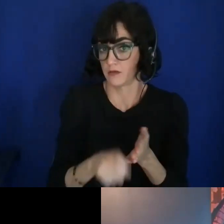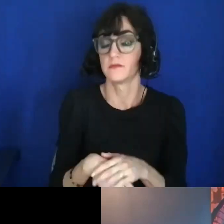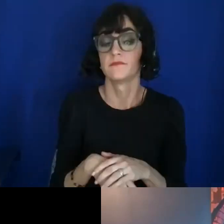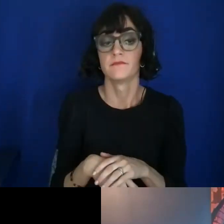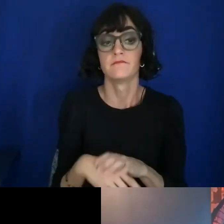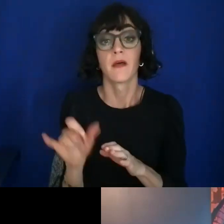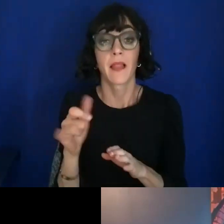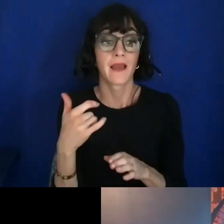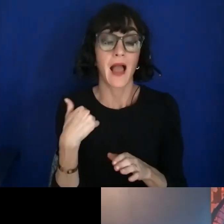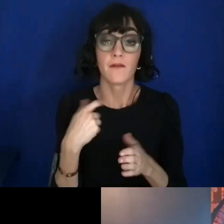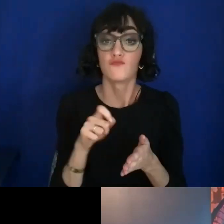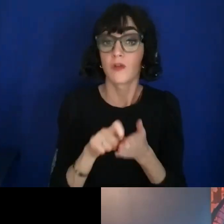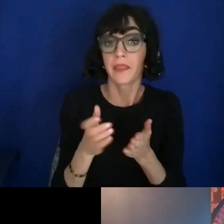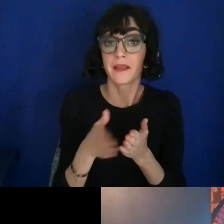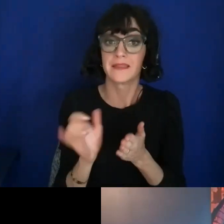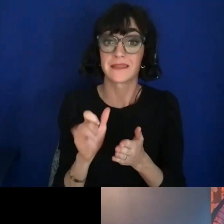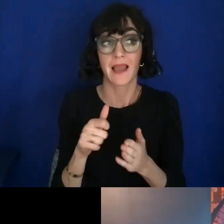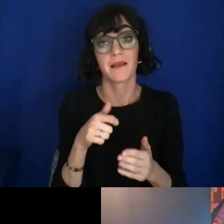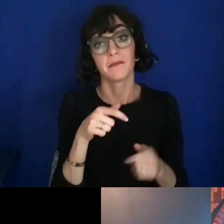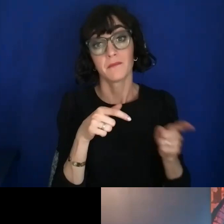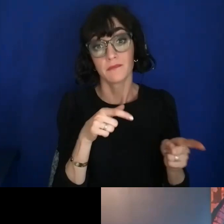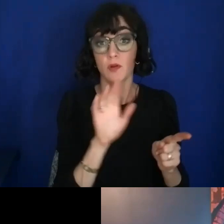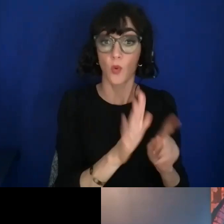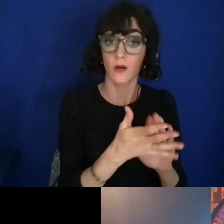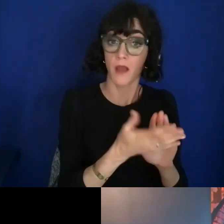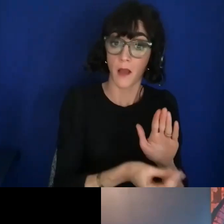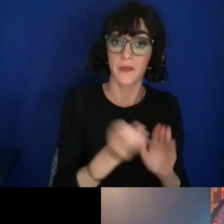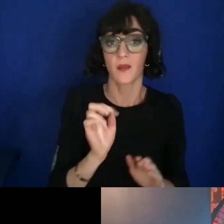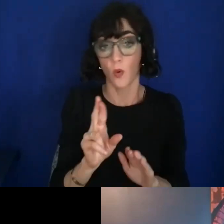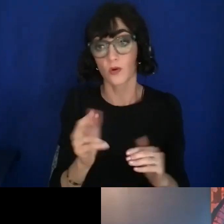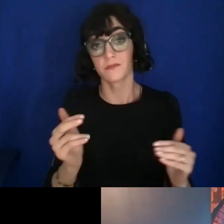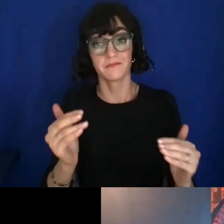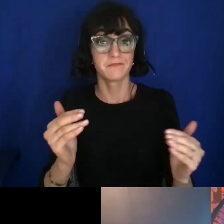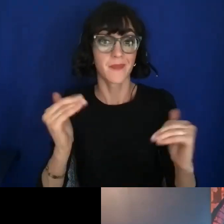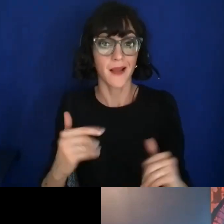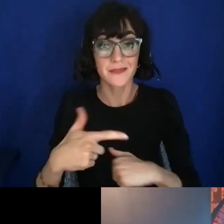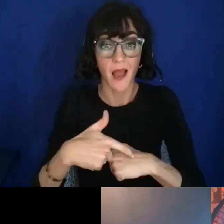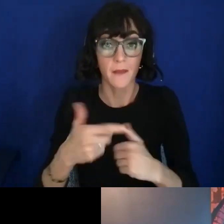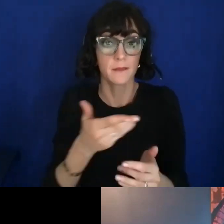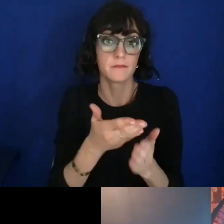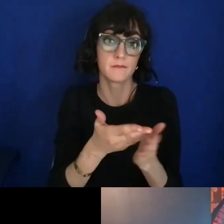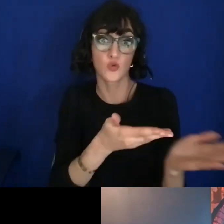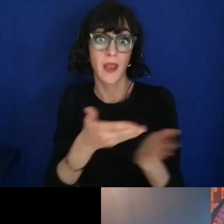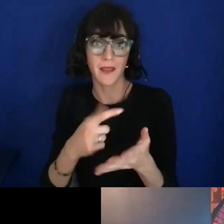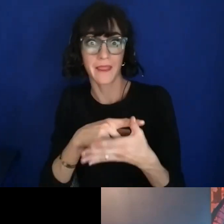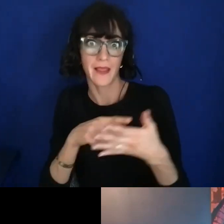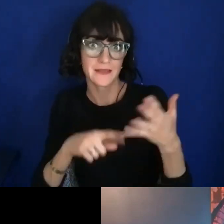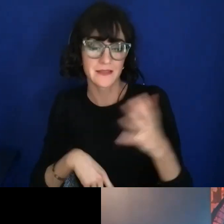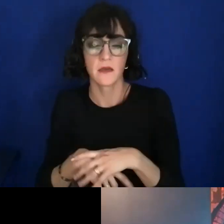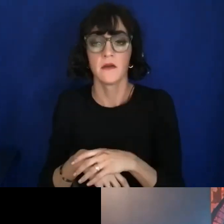copy or next time bring this right um or call if they can't have written materials, calling